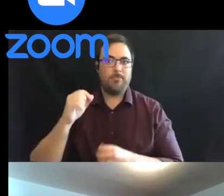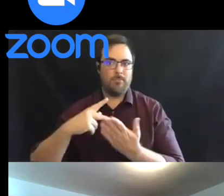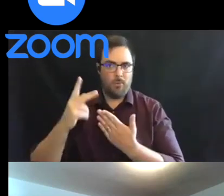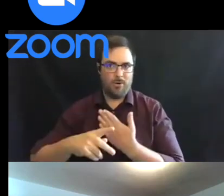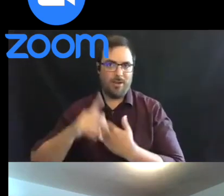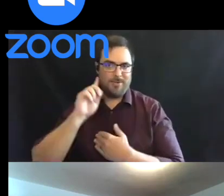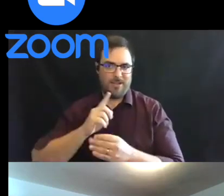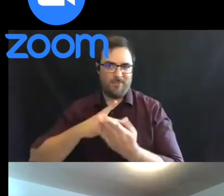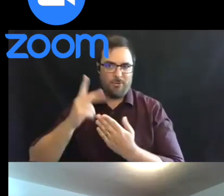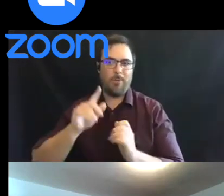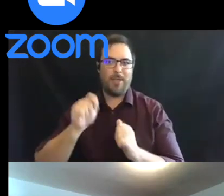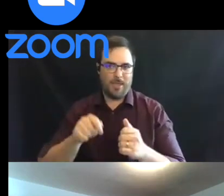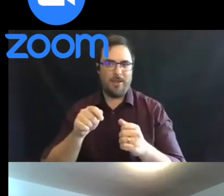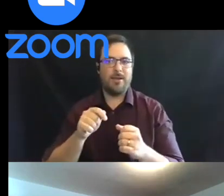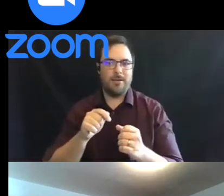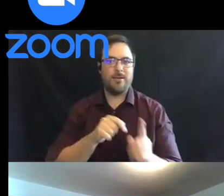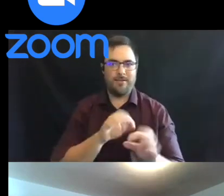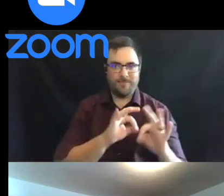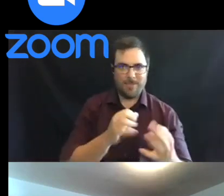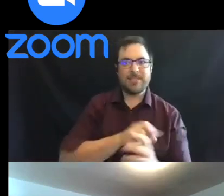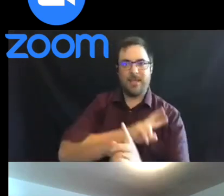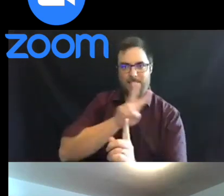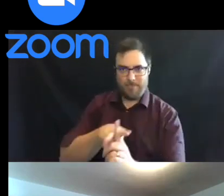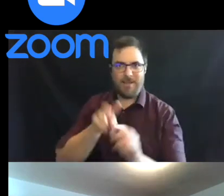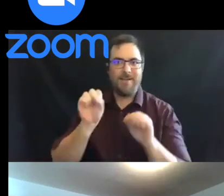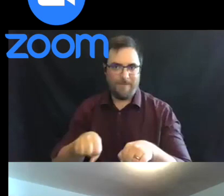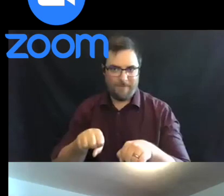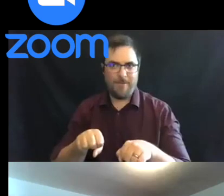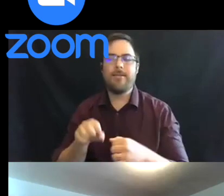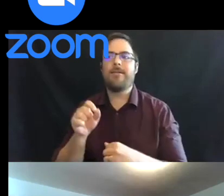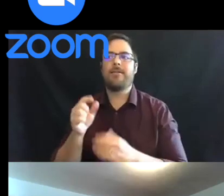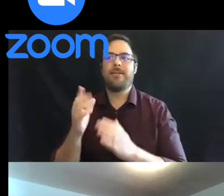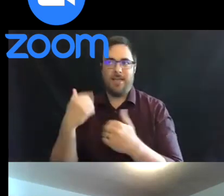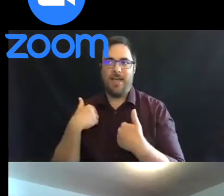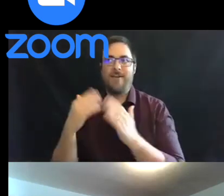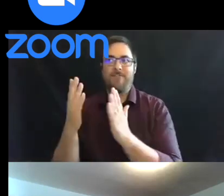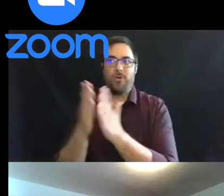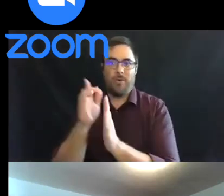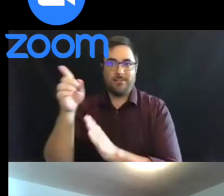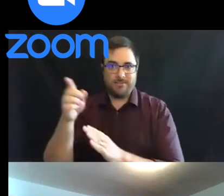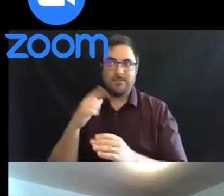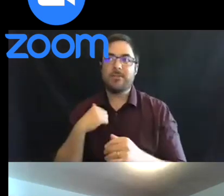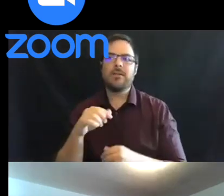Julie put the link for requests here and then there's been a couple folks who sent me